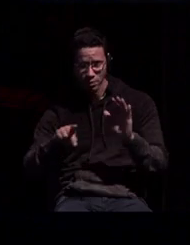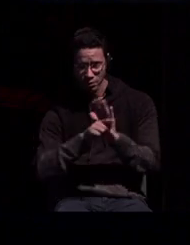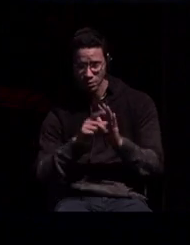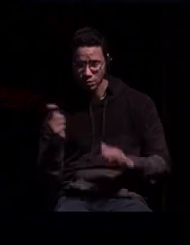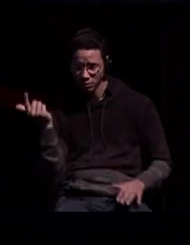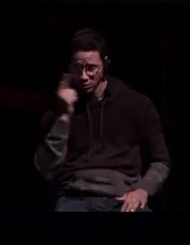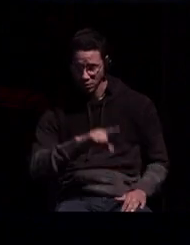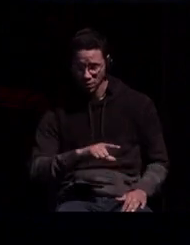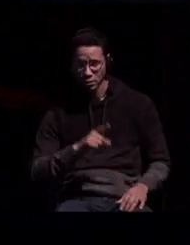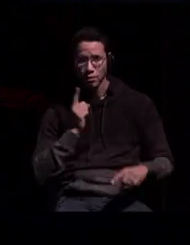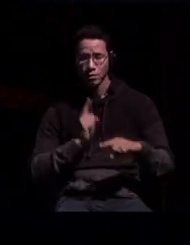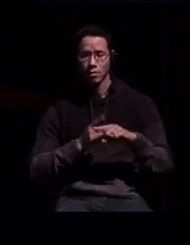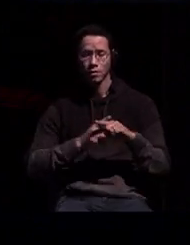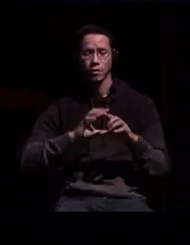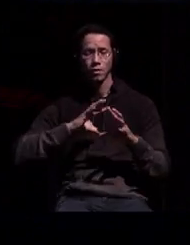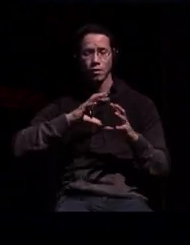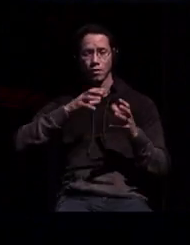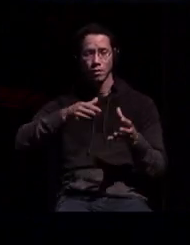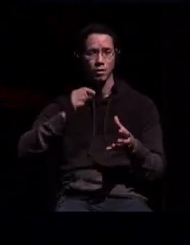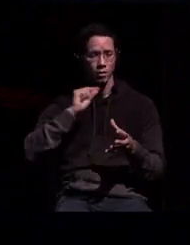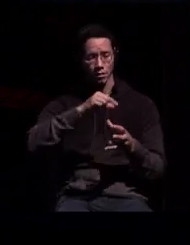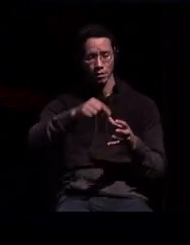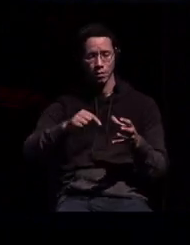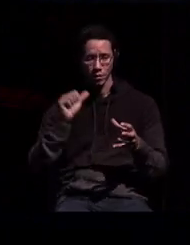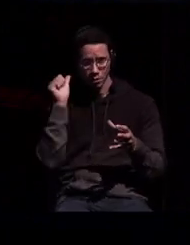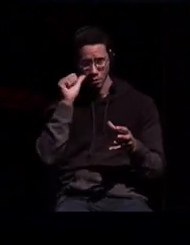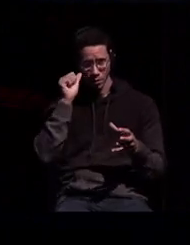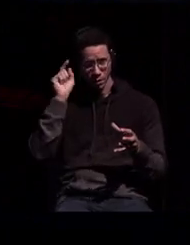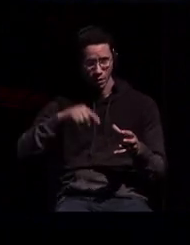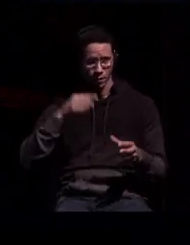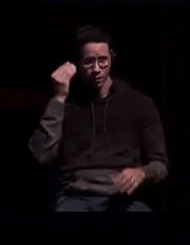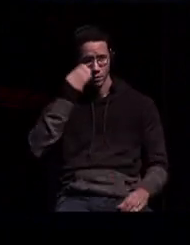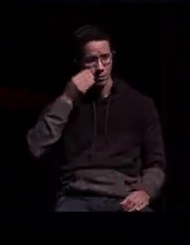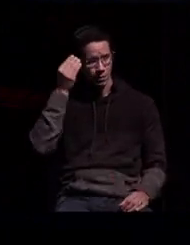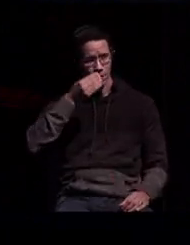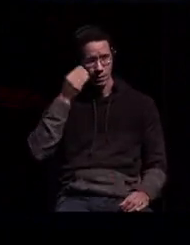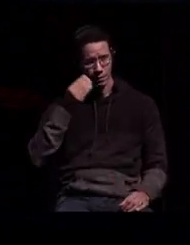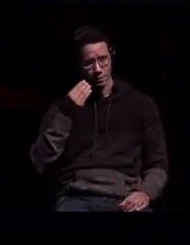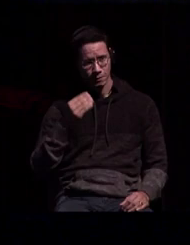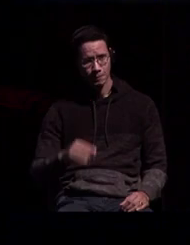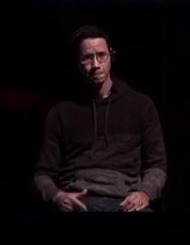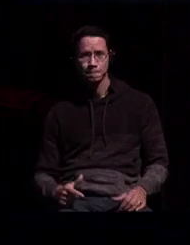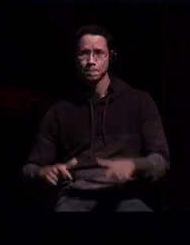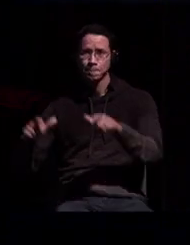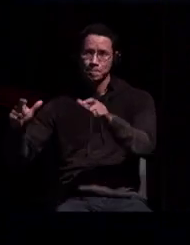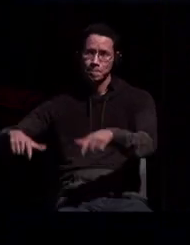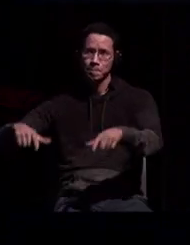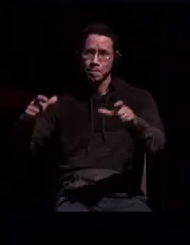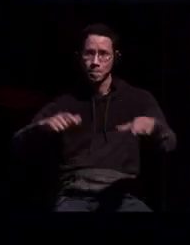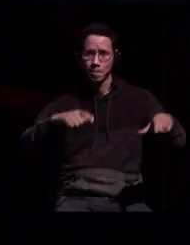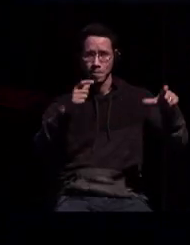are the ones to experience it in the cities. Cities in general are unsafe for us women.